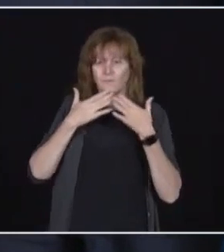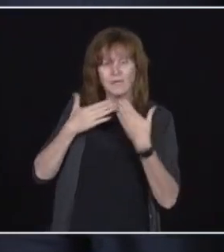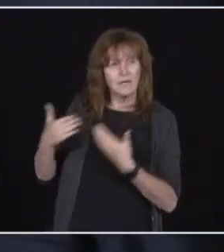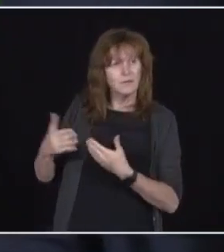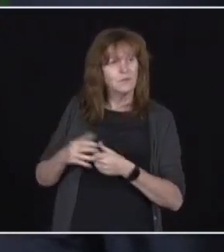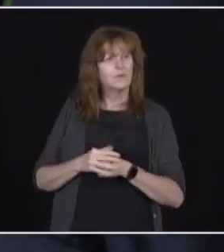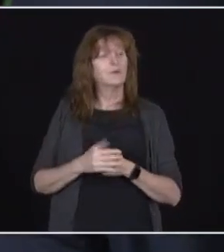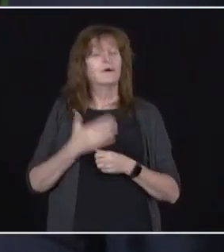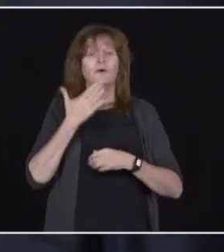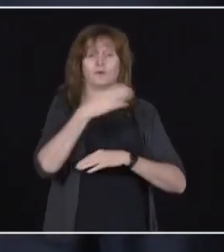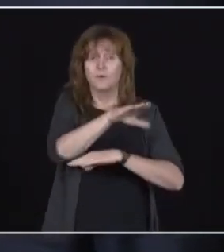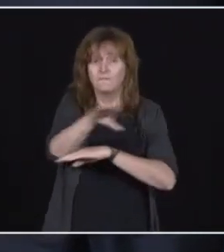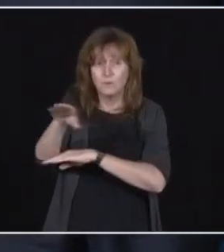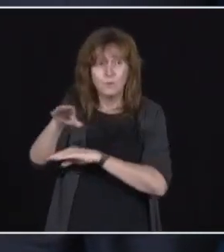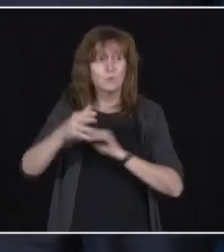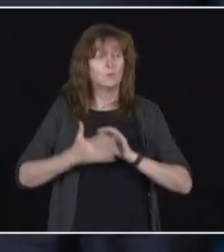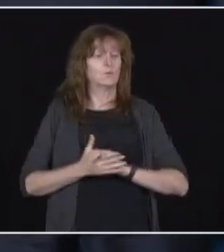Thank you, premier and good afternoon, everyone.